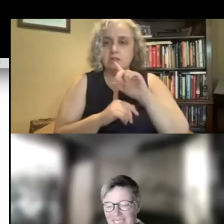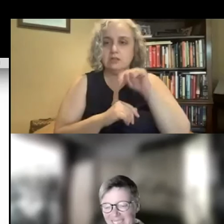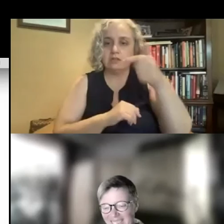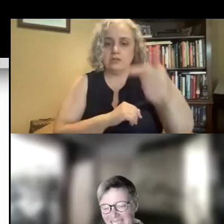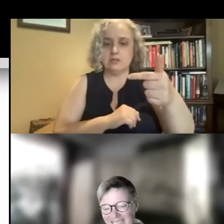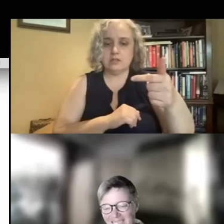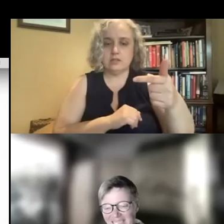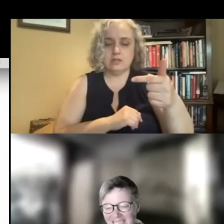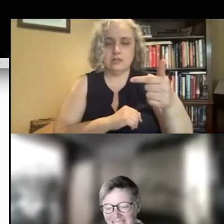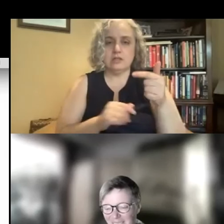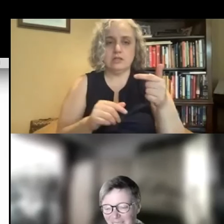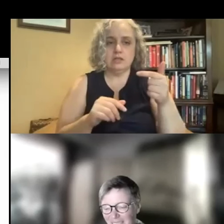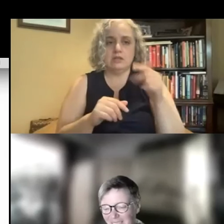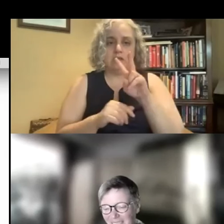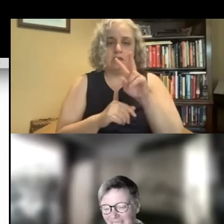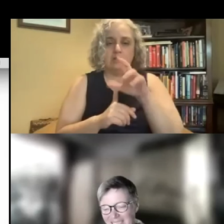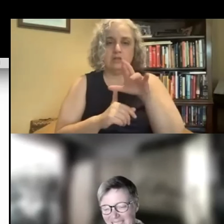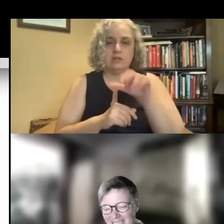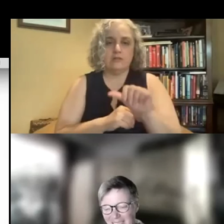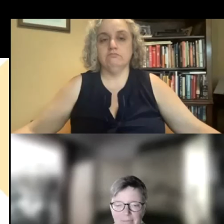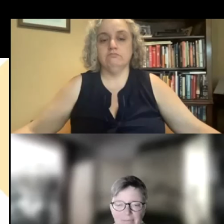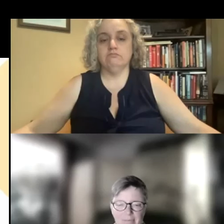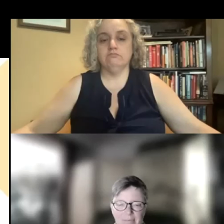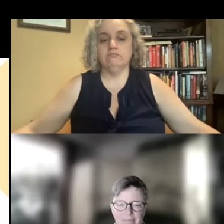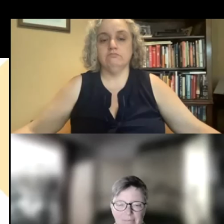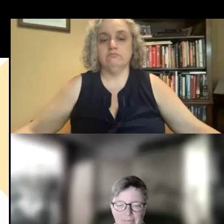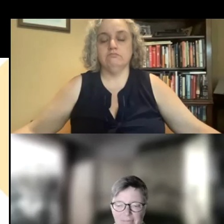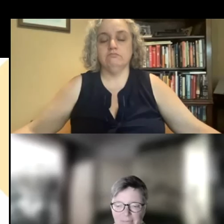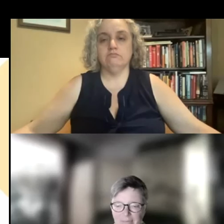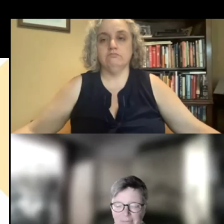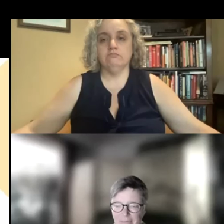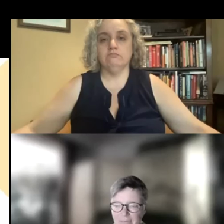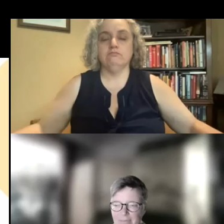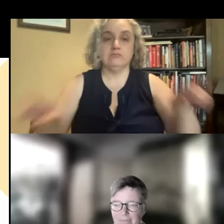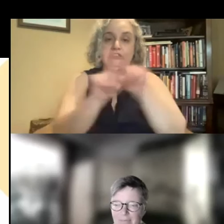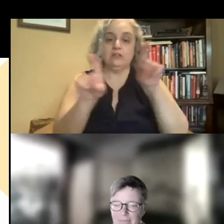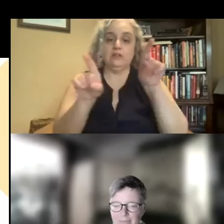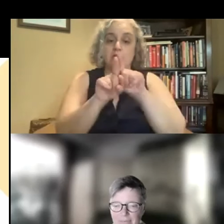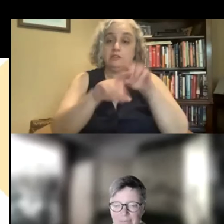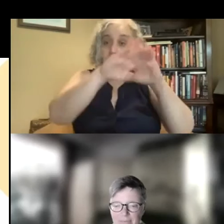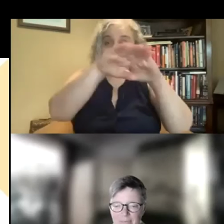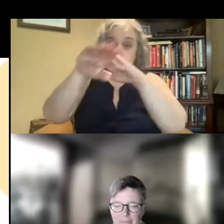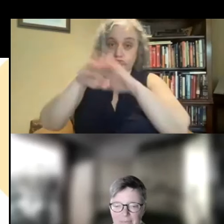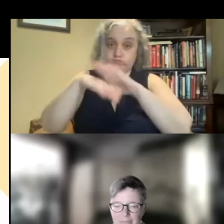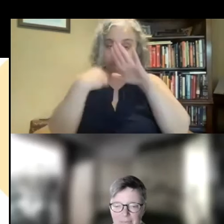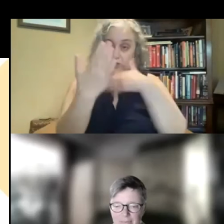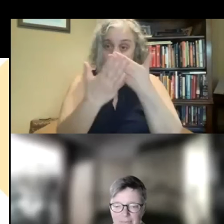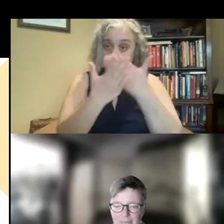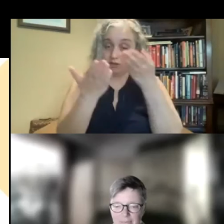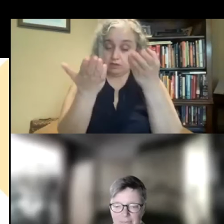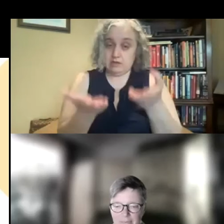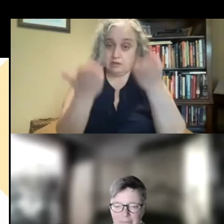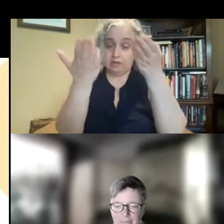to Vera to talk more about this. Vera Roberts: I also want to remind everyone that there's ways to share